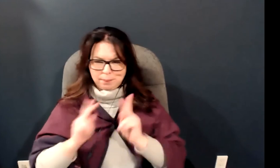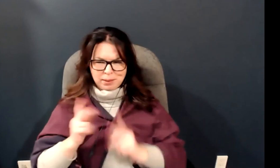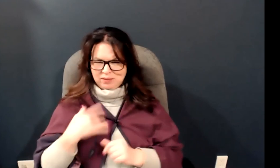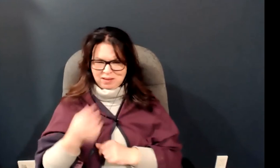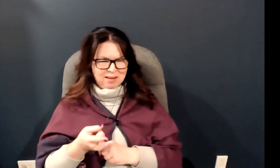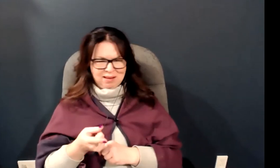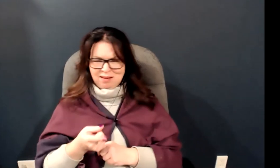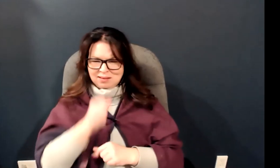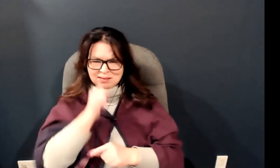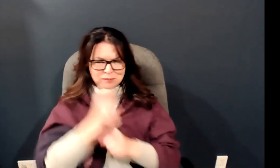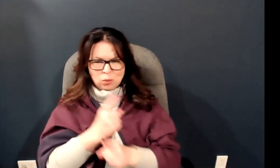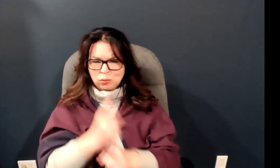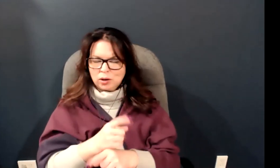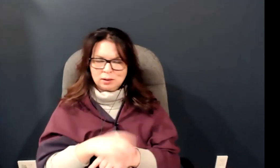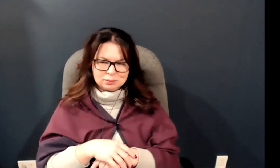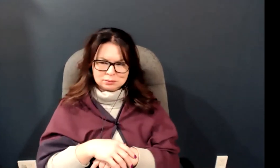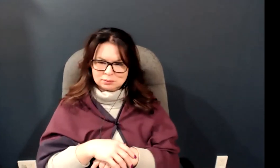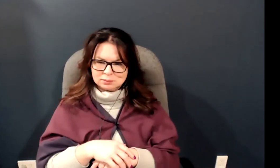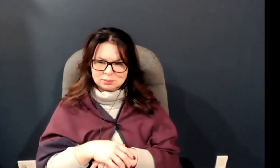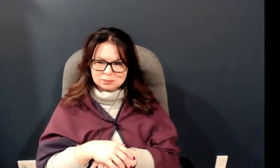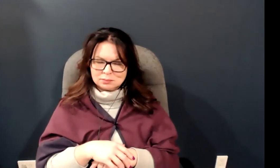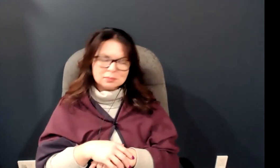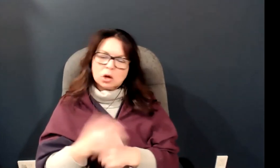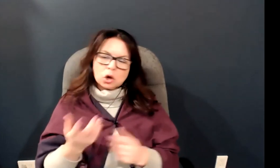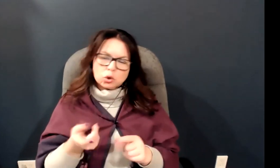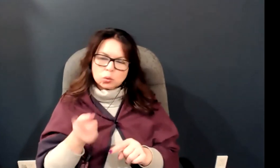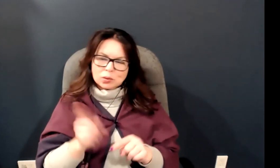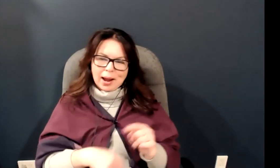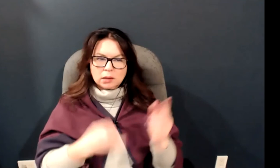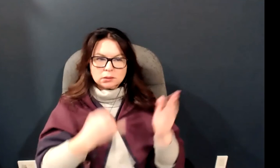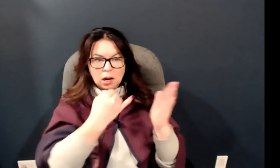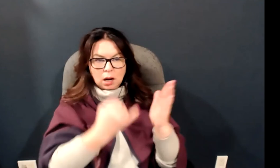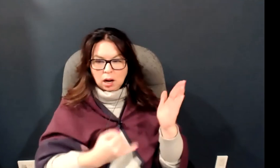not go deep to find out who in particular, in the College Art Association was involved